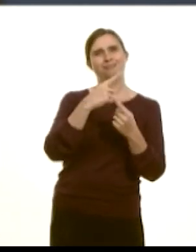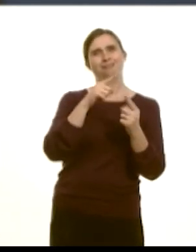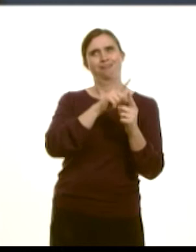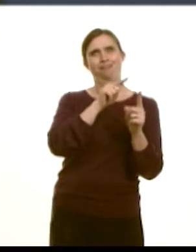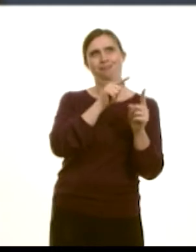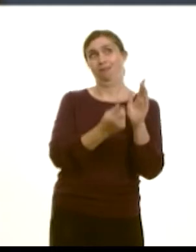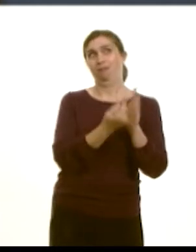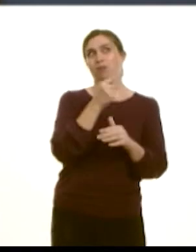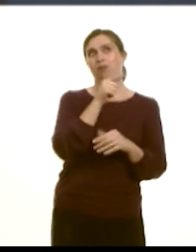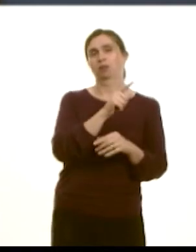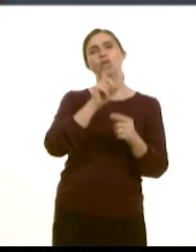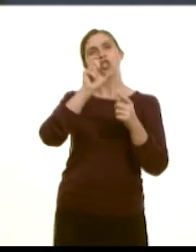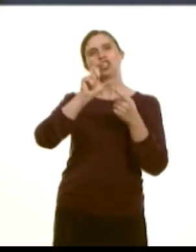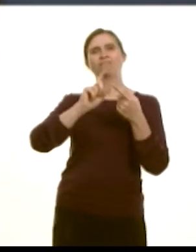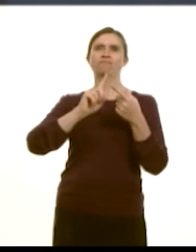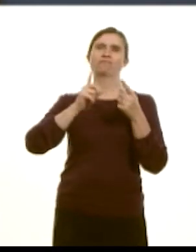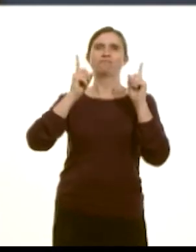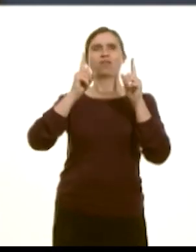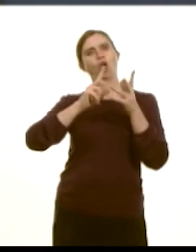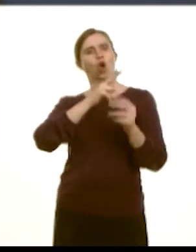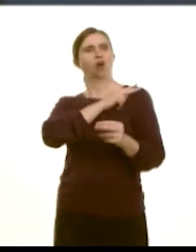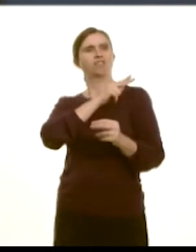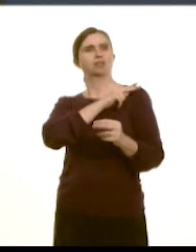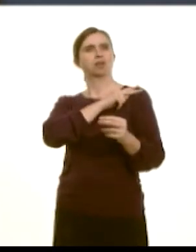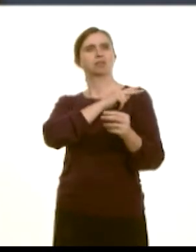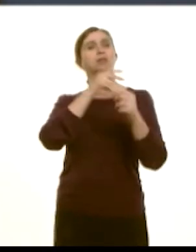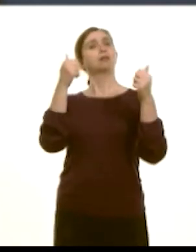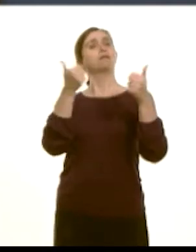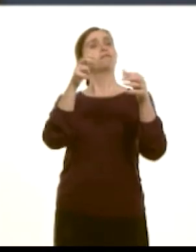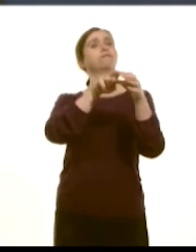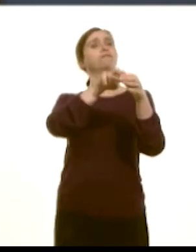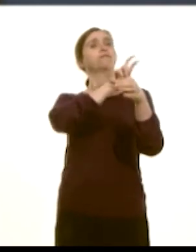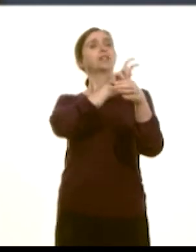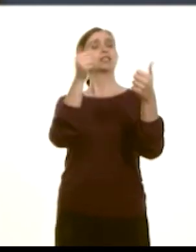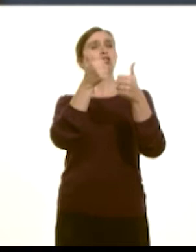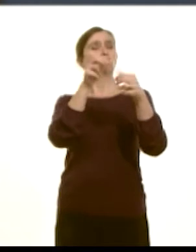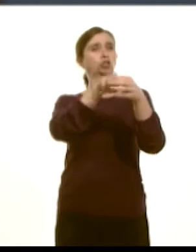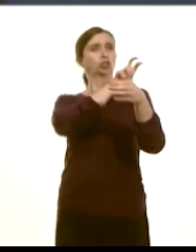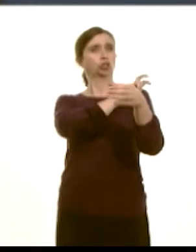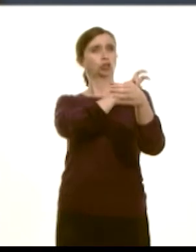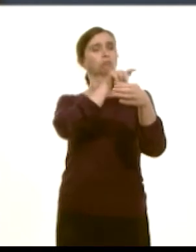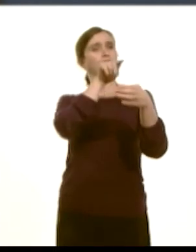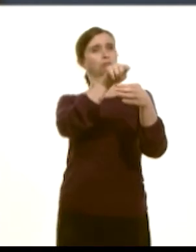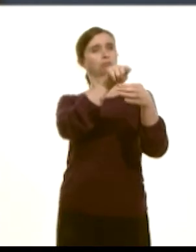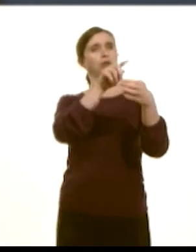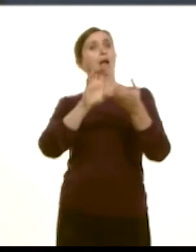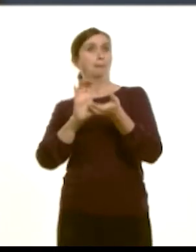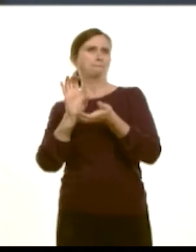to chief officers or senior officers who depart from local authorities that are linked to payments made contrary to the law.